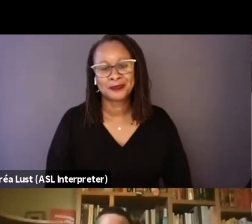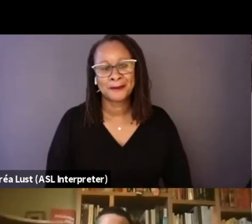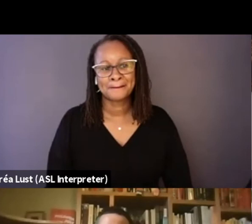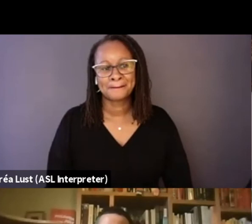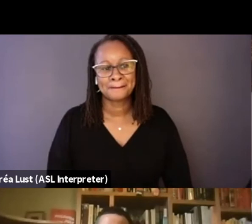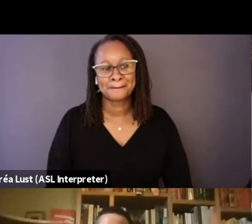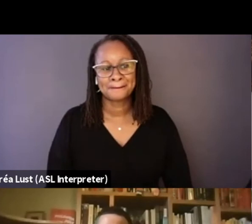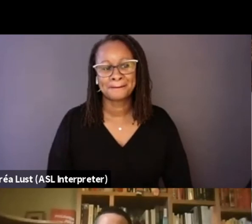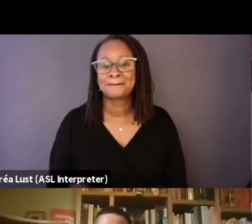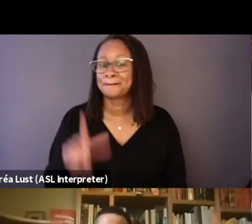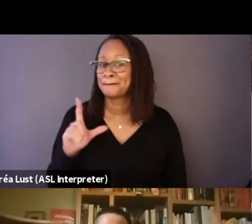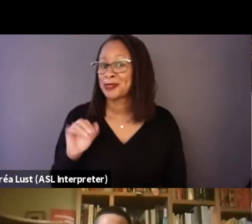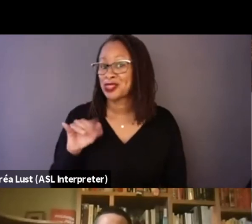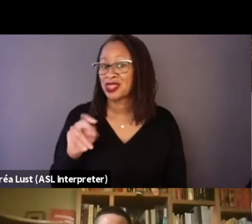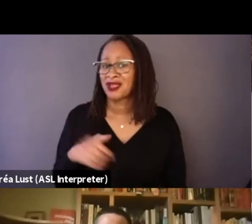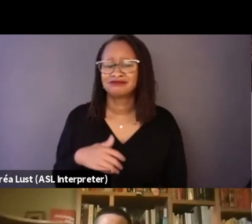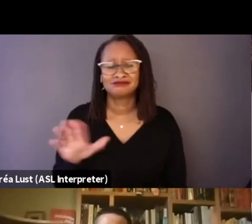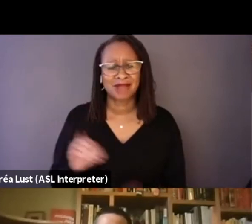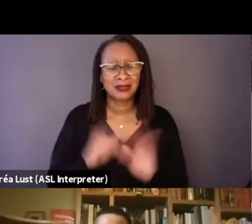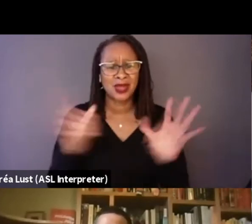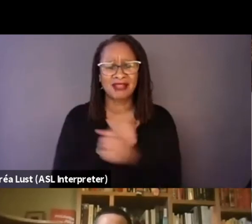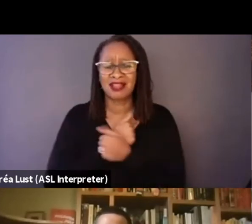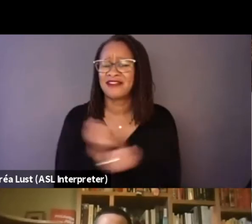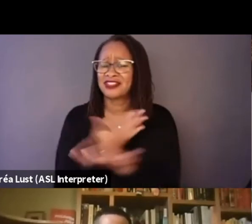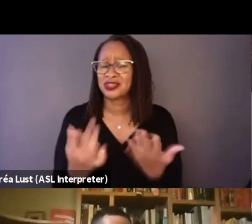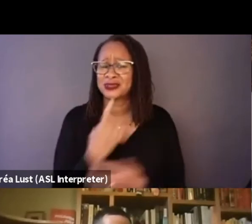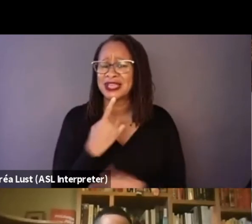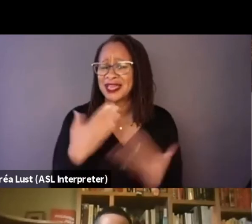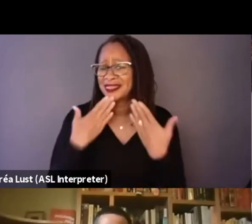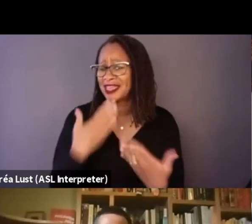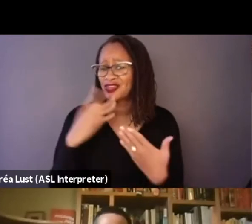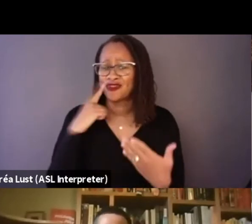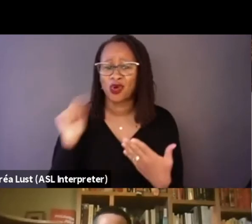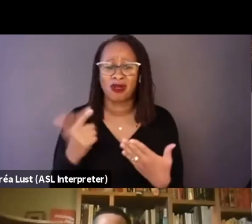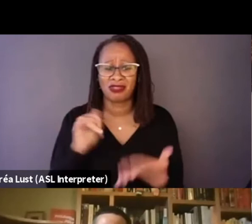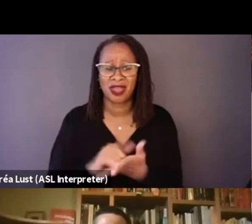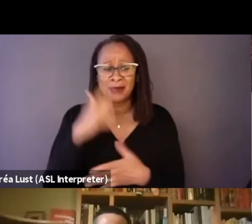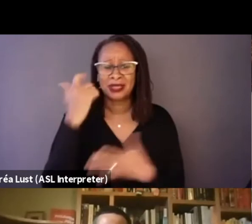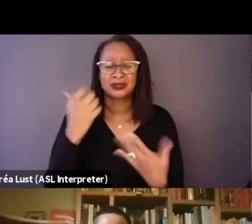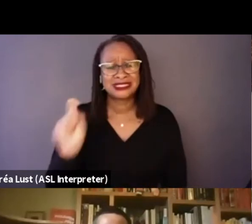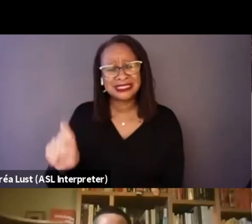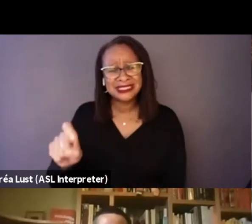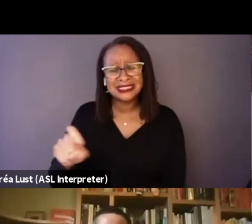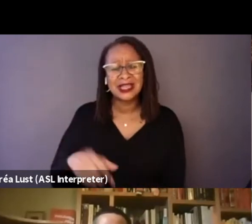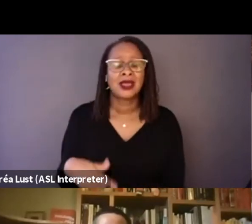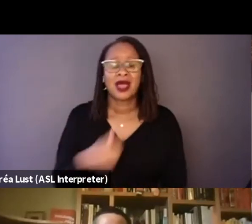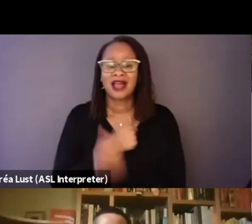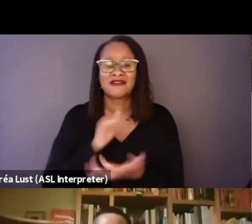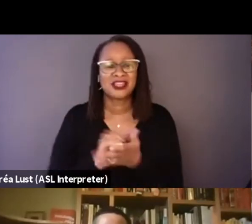Absolutely, I love everything that you just said and thank you for all that, because it was so needed. And I'd love that you did it through women,